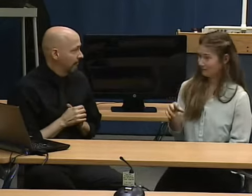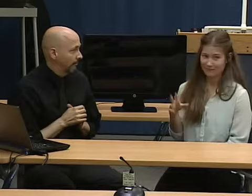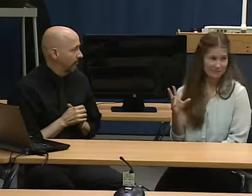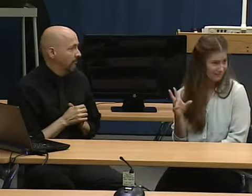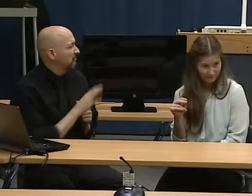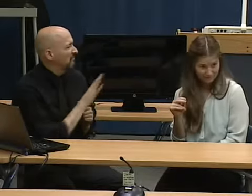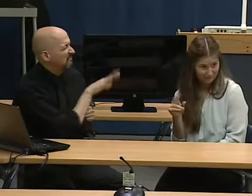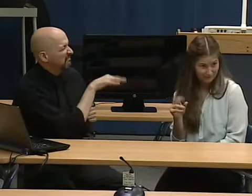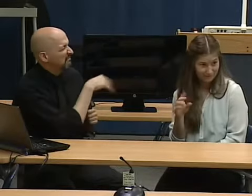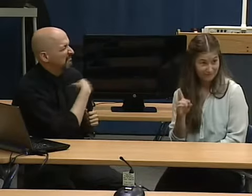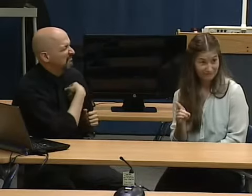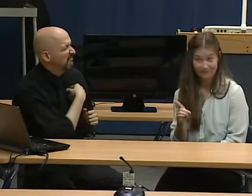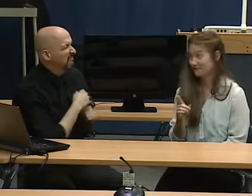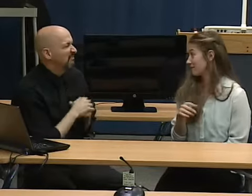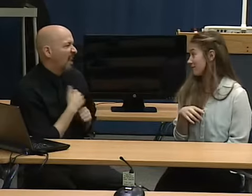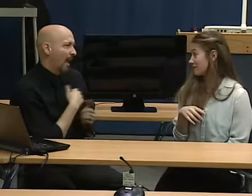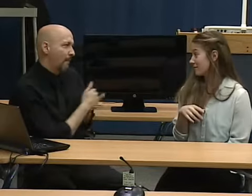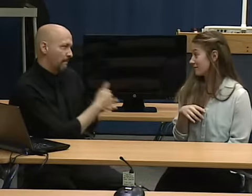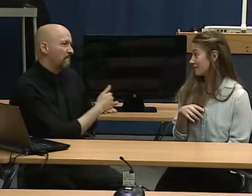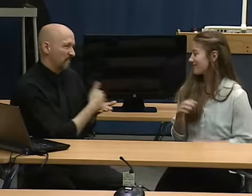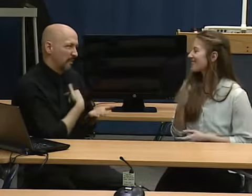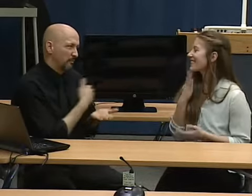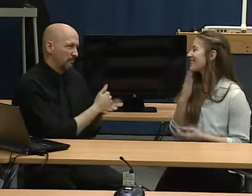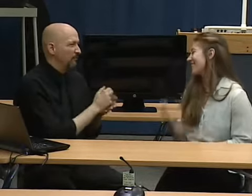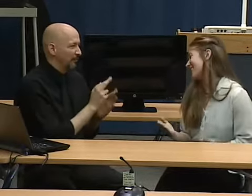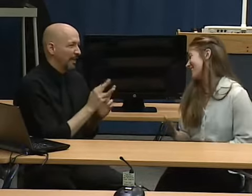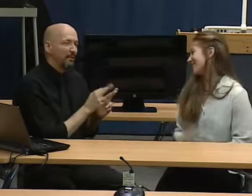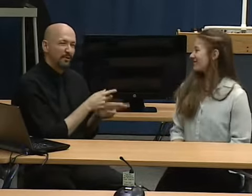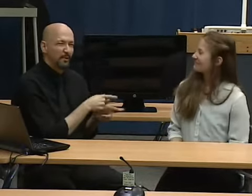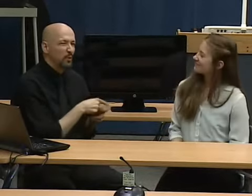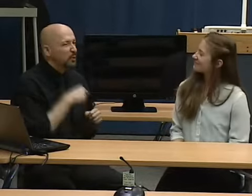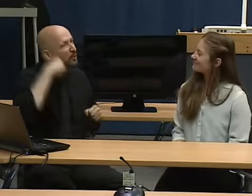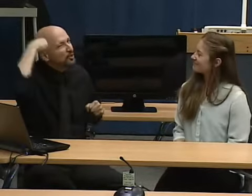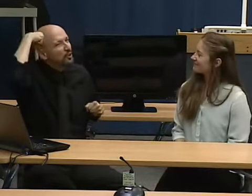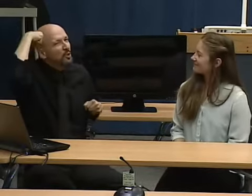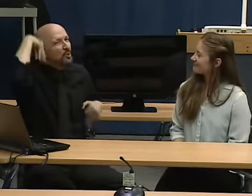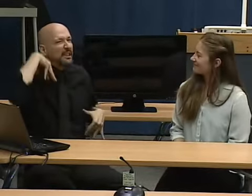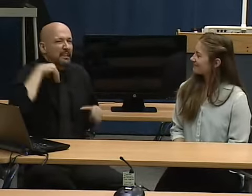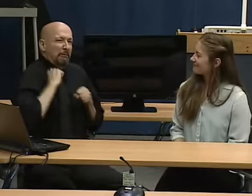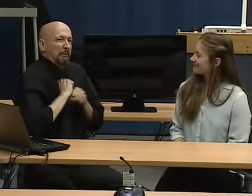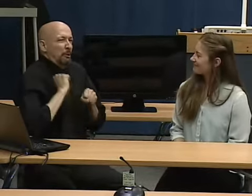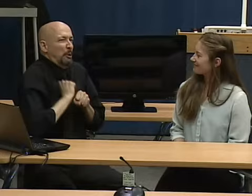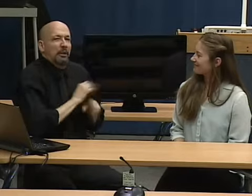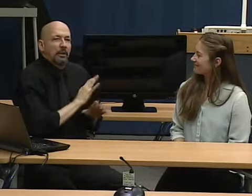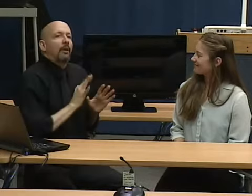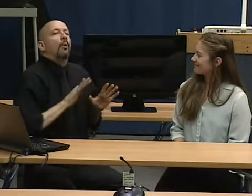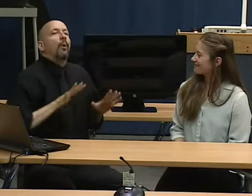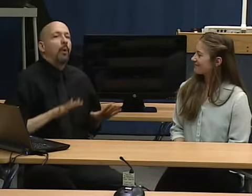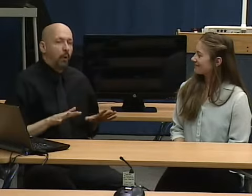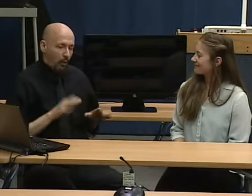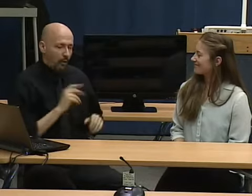Heck no! I'll help you. Thank you. I'll help. Ready? She's sweating, she's working. Take a breath. Calm down. OK.